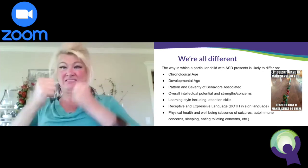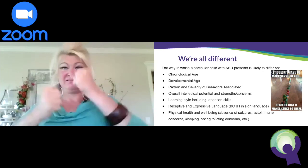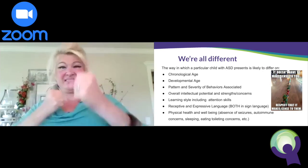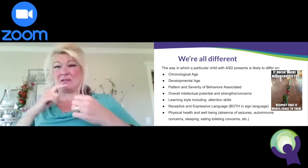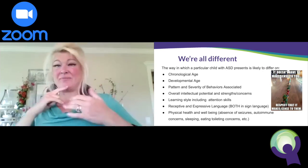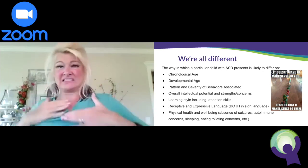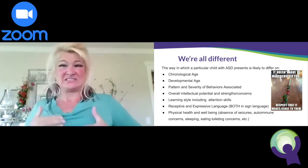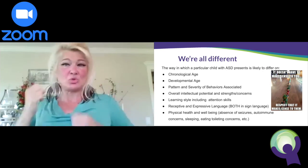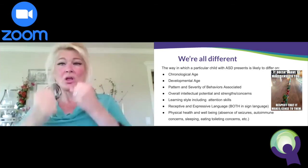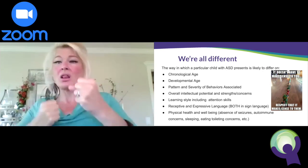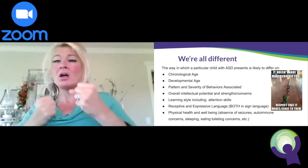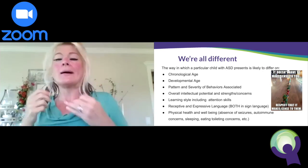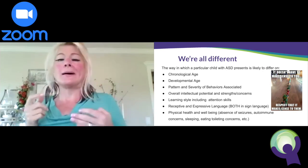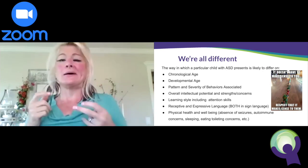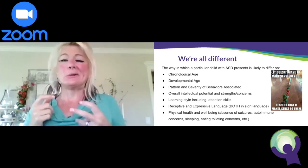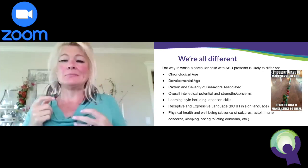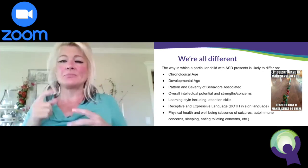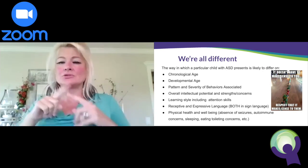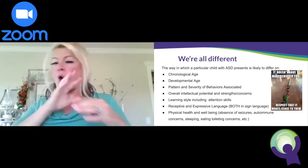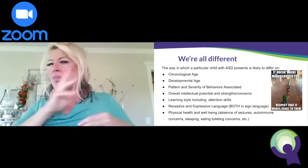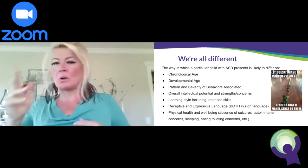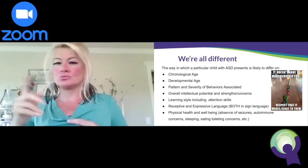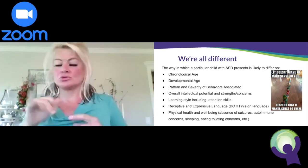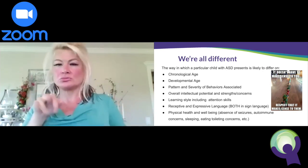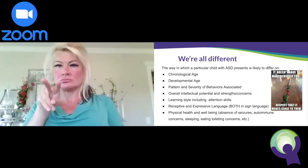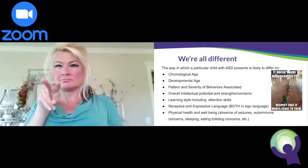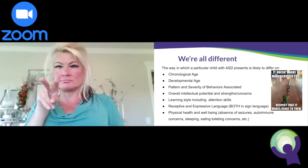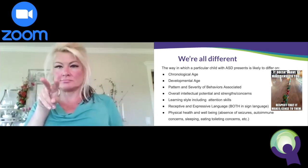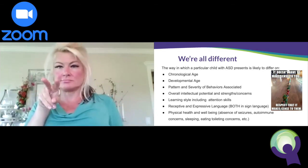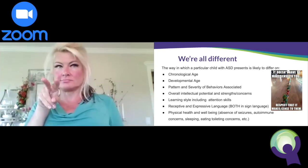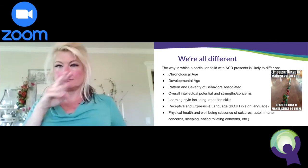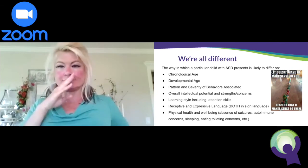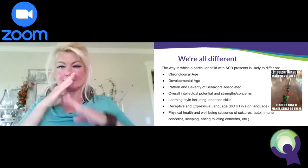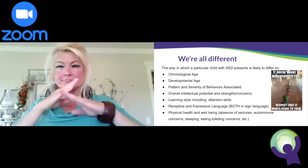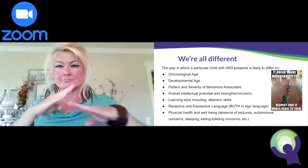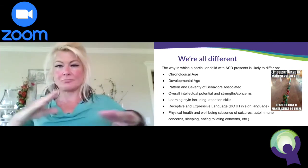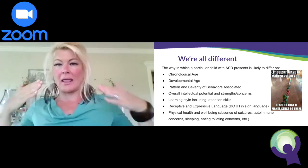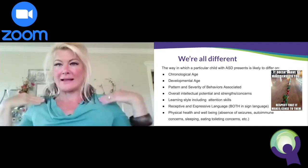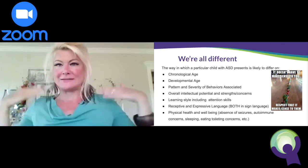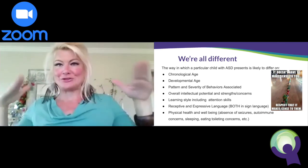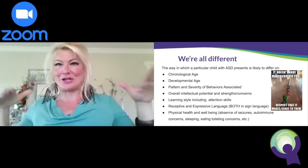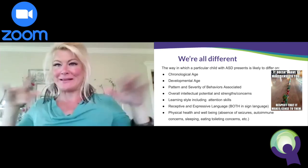is in considering the behaviors that they're exhibiting, if they're running away, if they're not able to sit